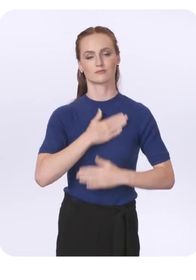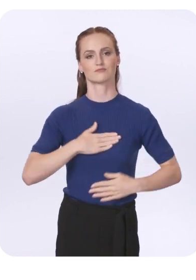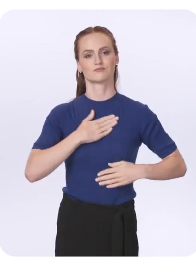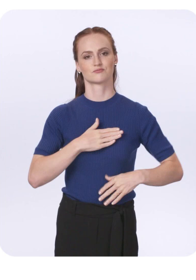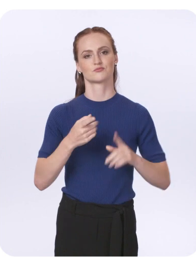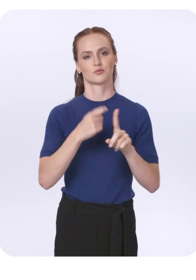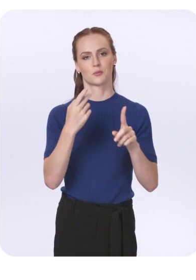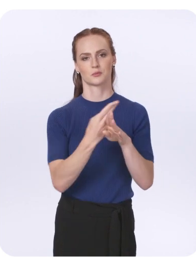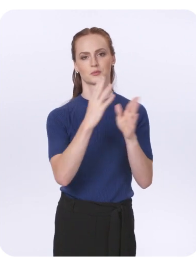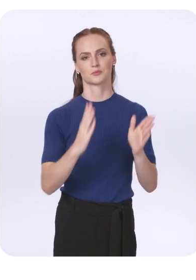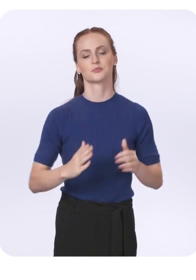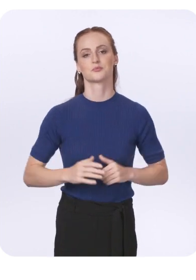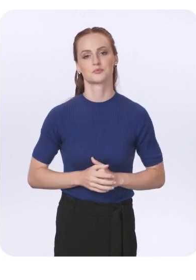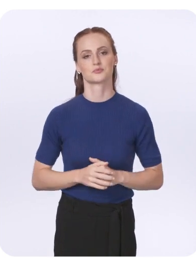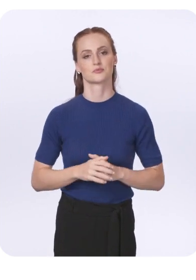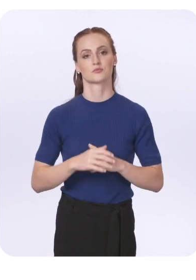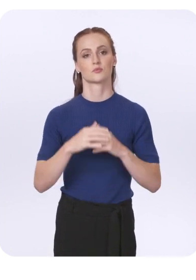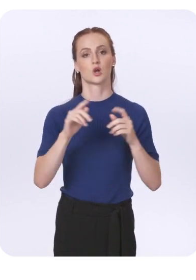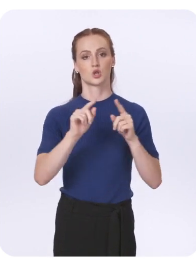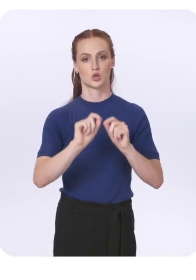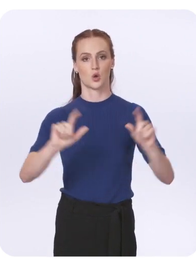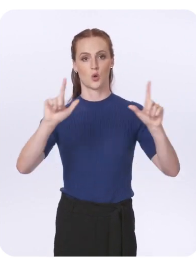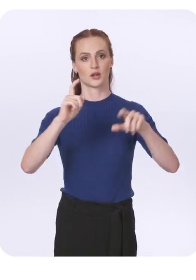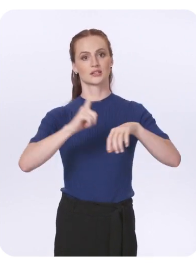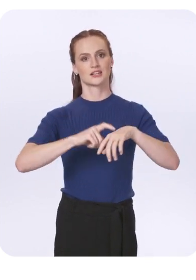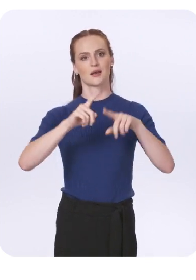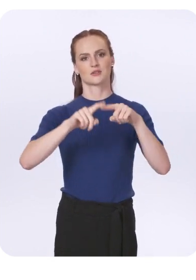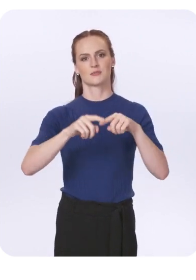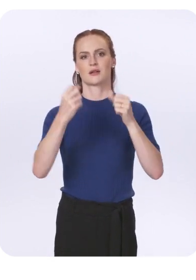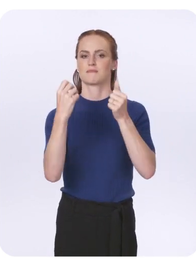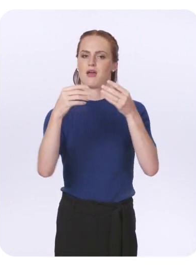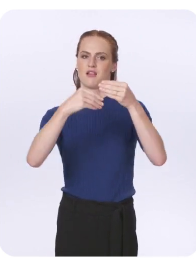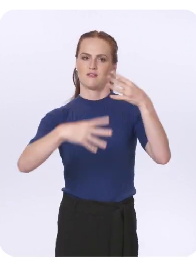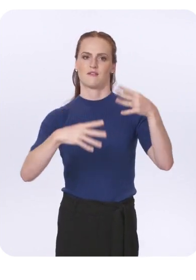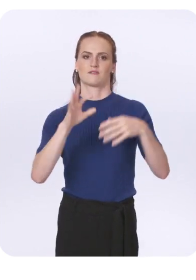Loading time is dependent on a lot of factors, but CPU cost is the primary one,